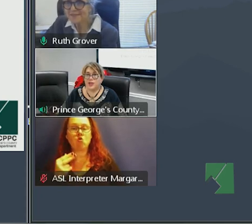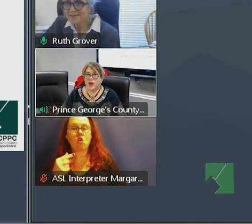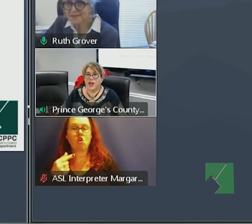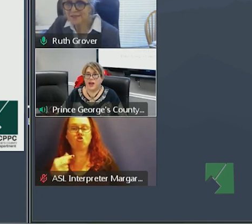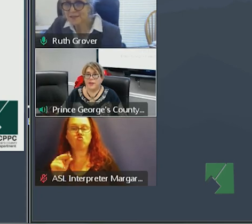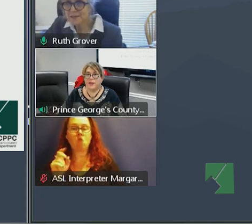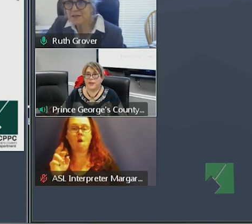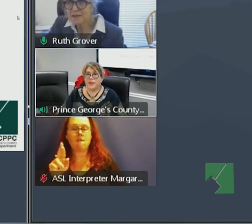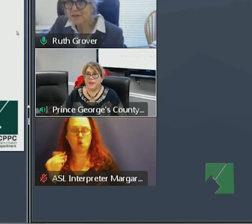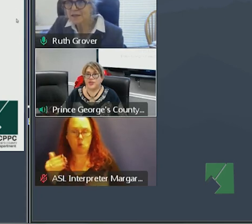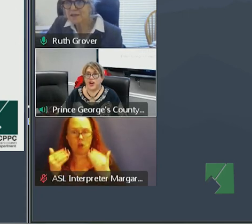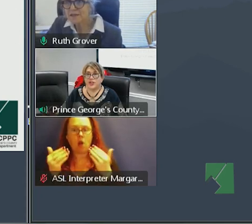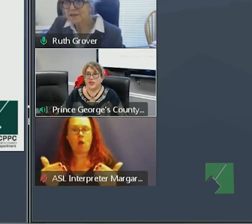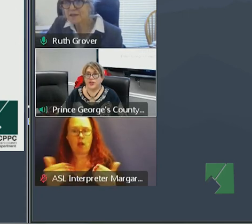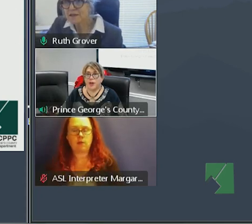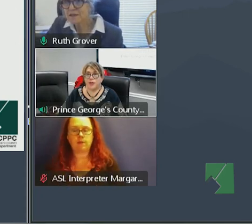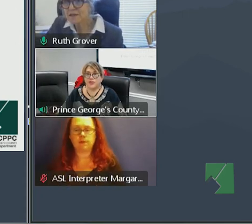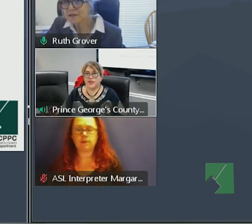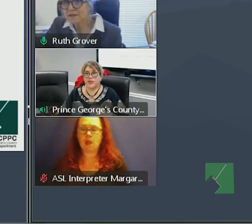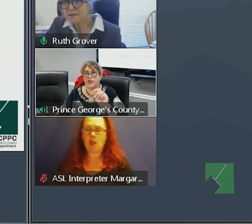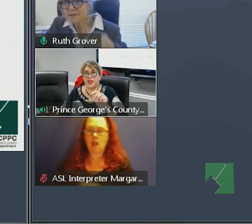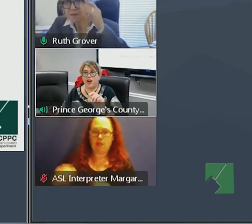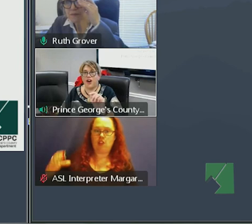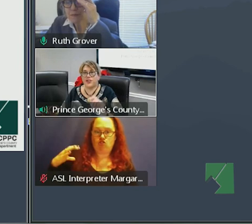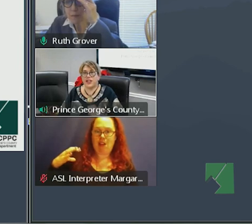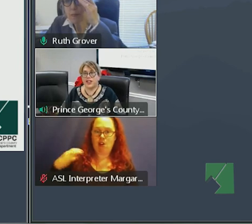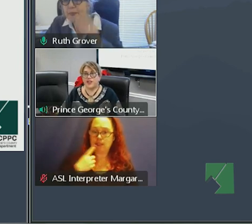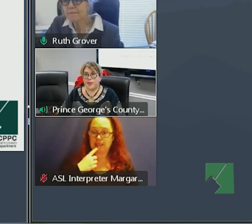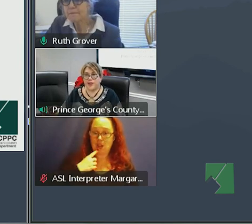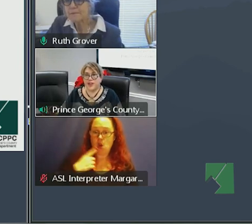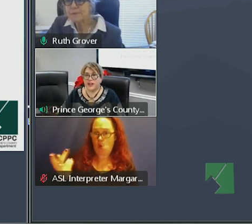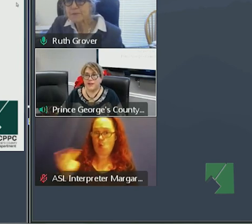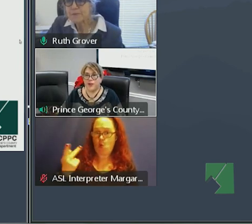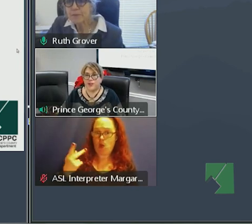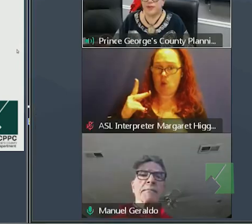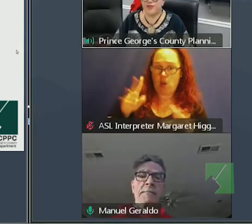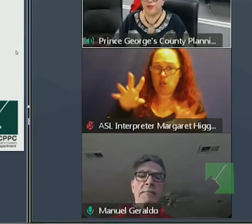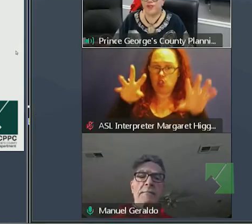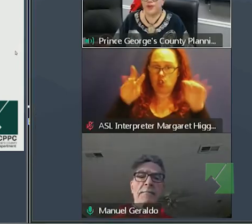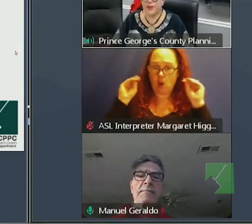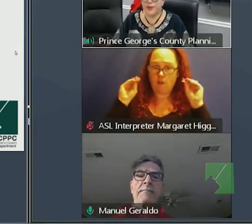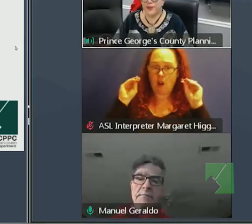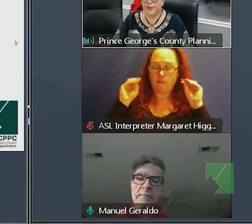and commissioner Geraldo or you and I will we'll log off so that the interpreter can focus on Ms. Grover.